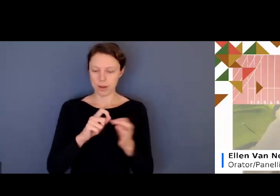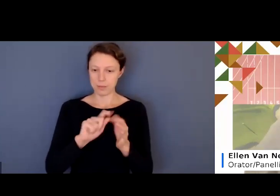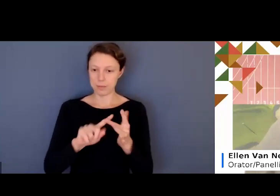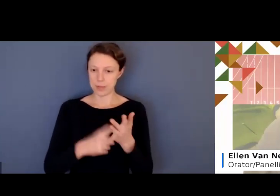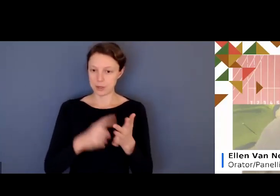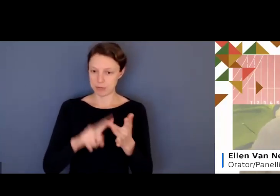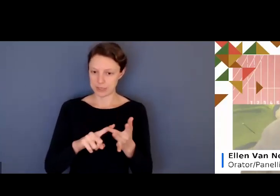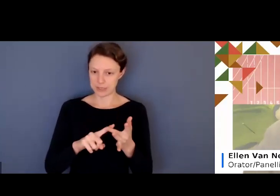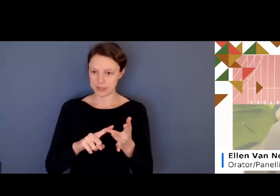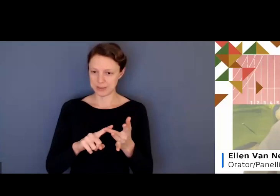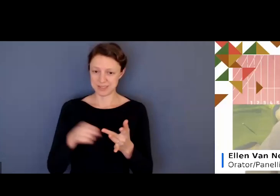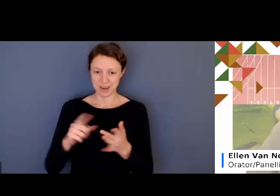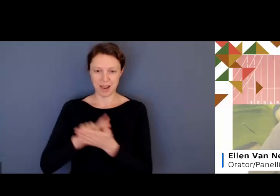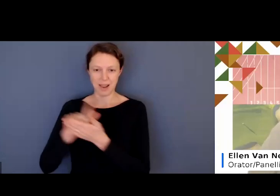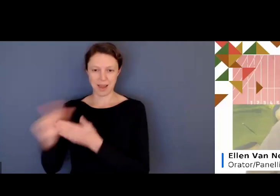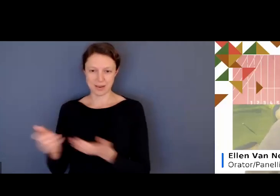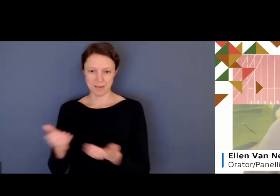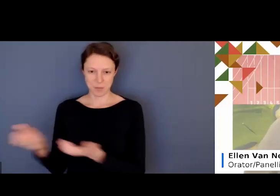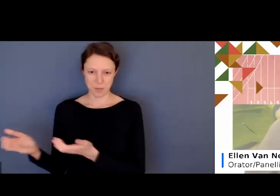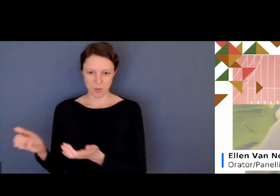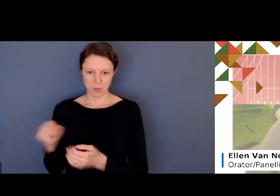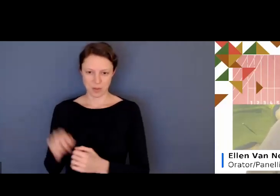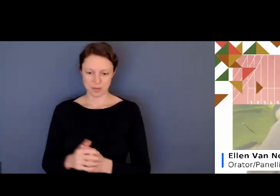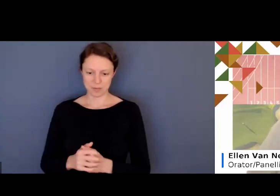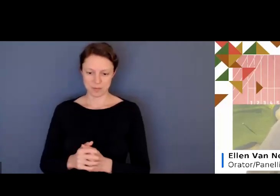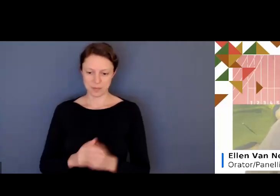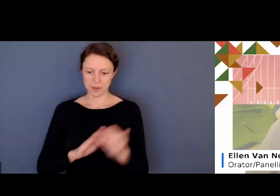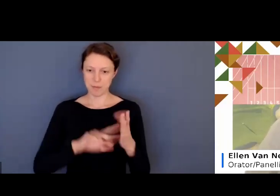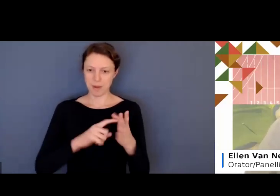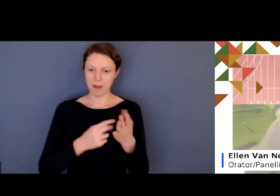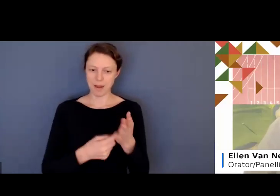is a collective name for the spectacular Indigenous kicking game,